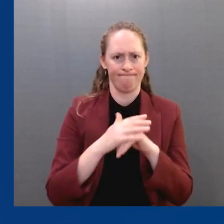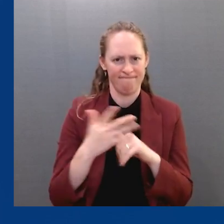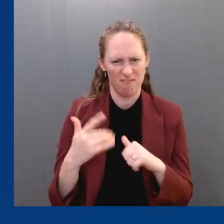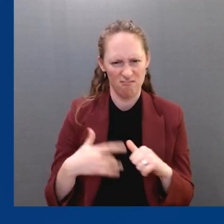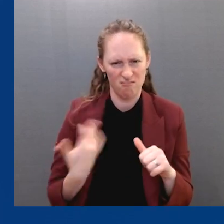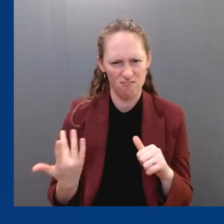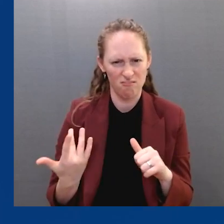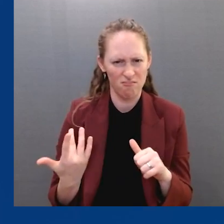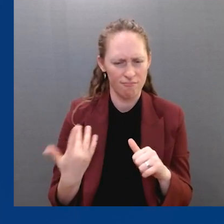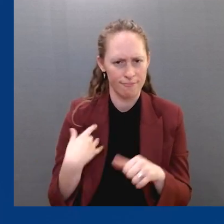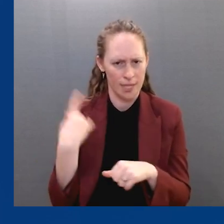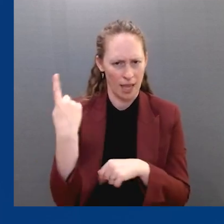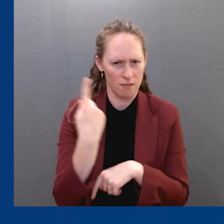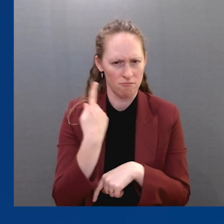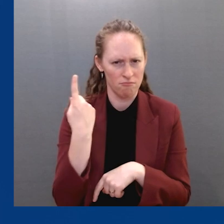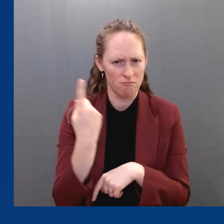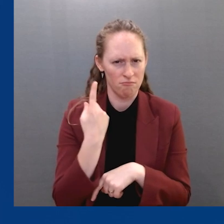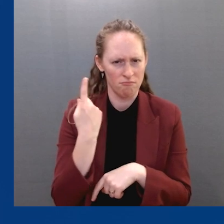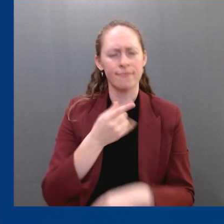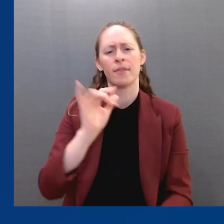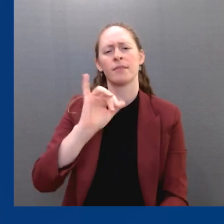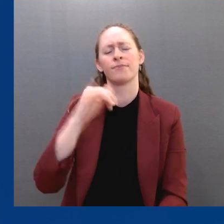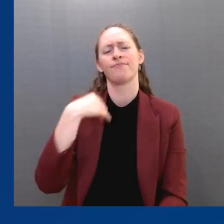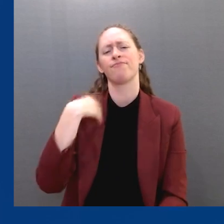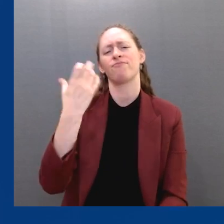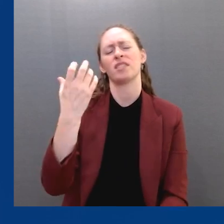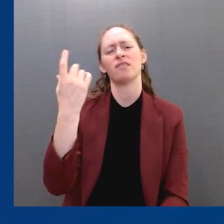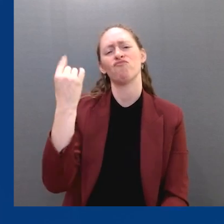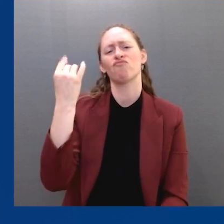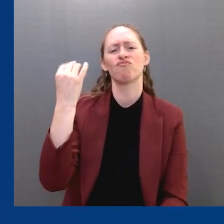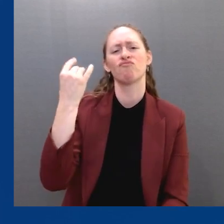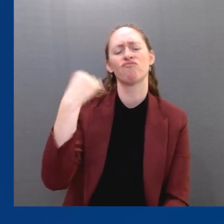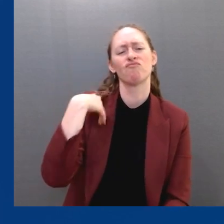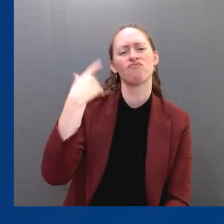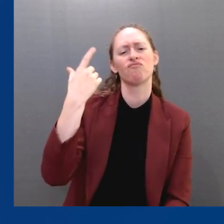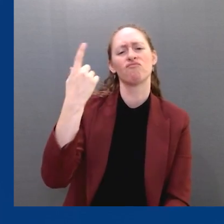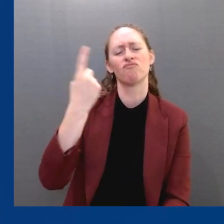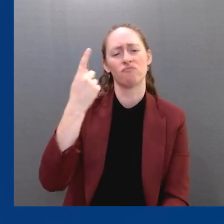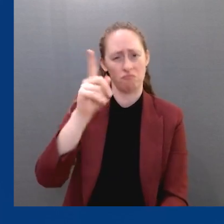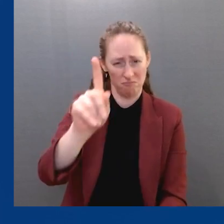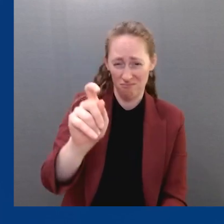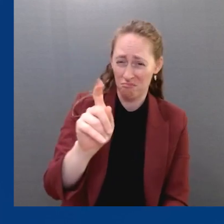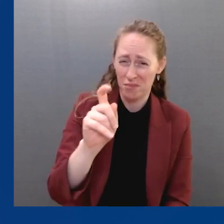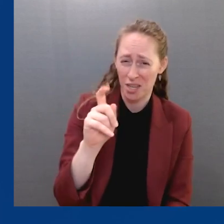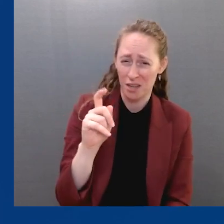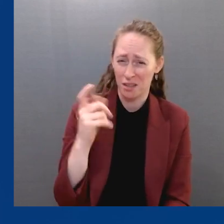And then I also wanted to ask about potential timing for the Bivalent vaccine rollout in the fall.